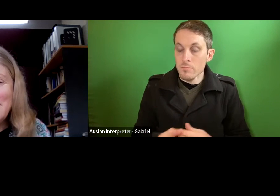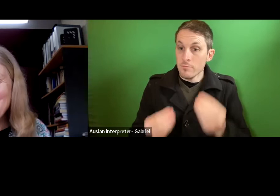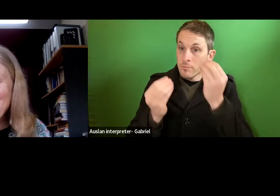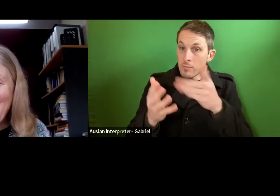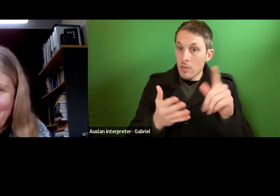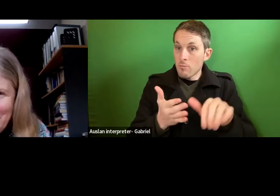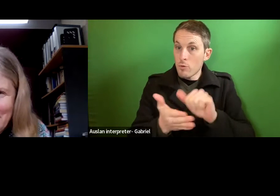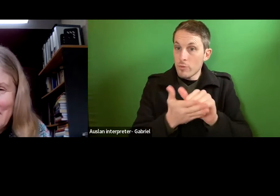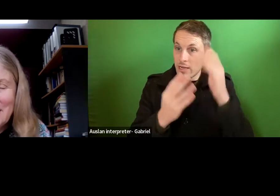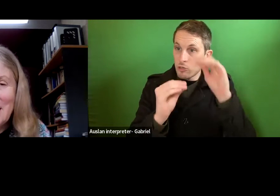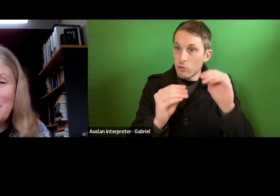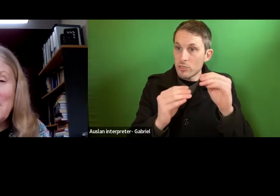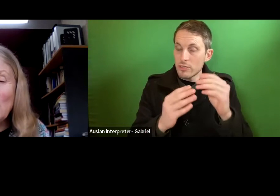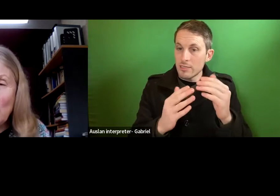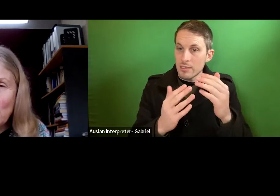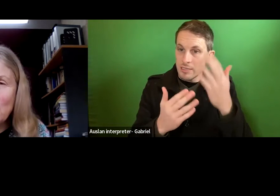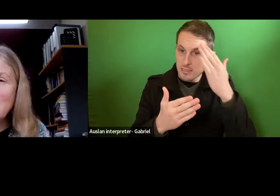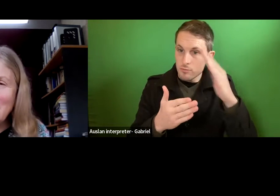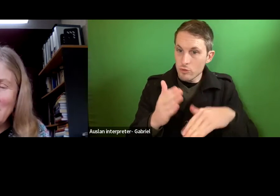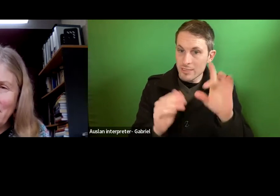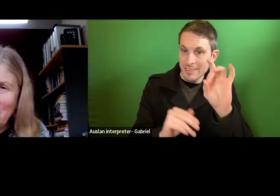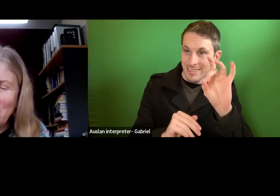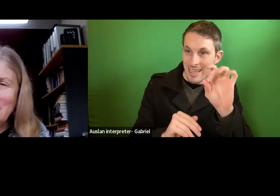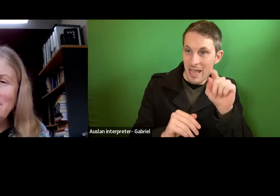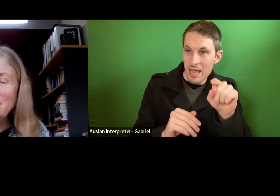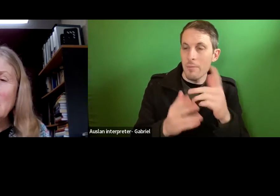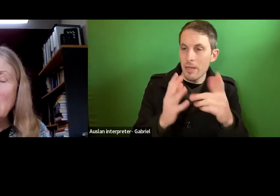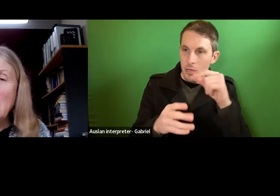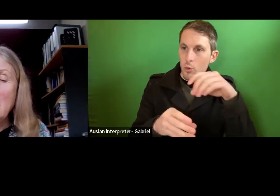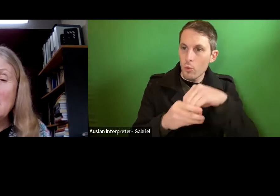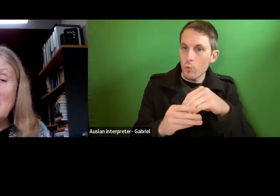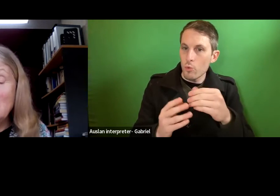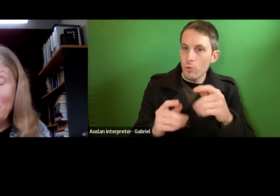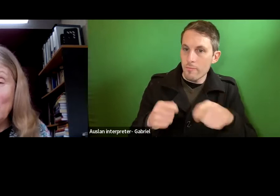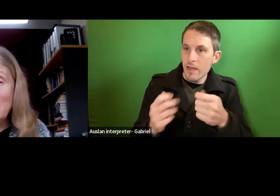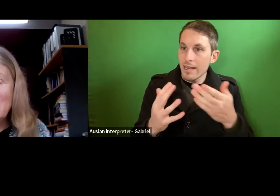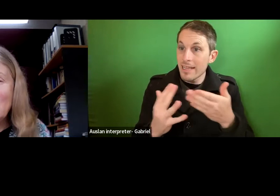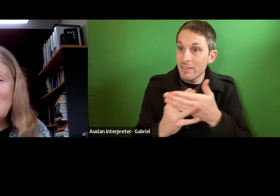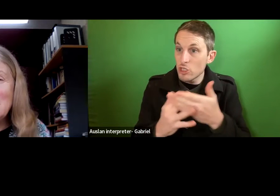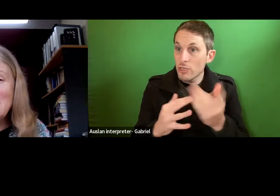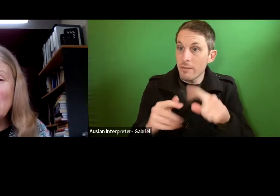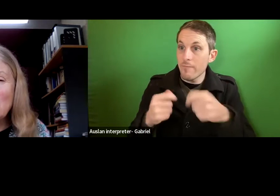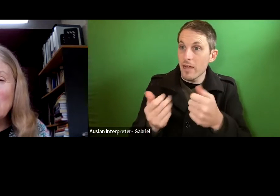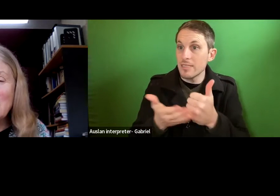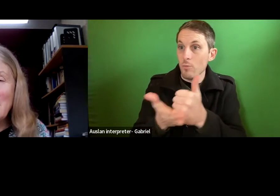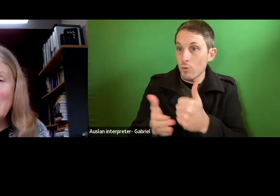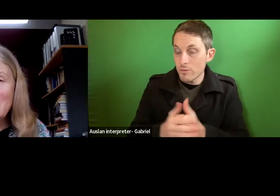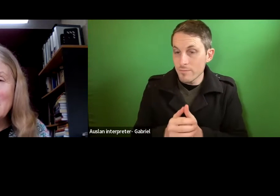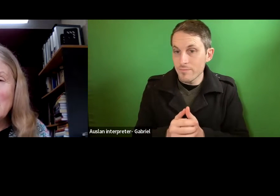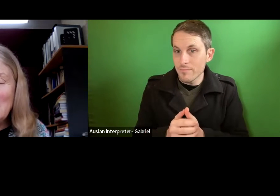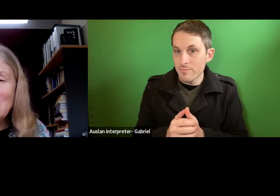this caveat includes intervention and support. So it is the notion that many